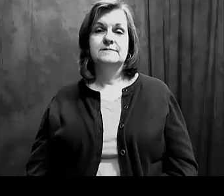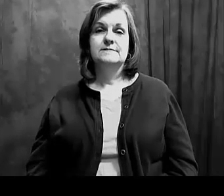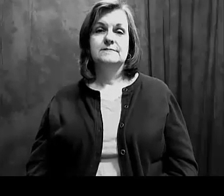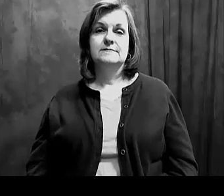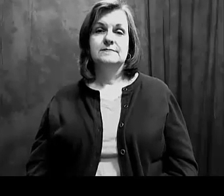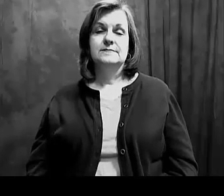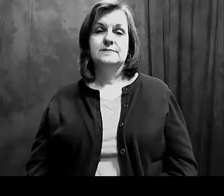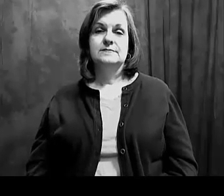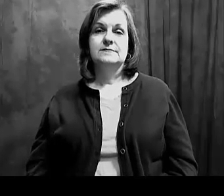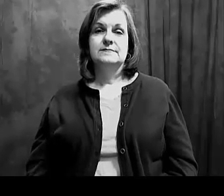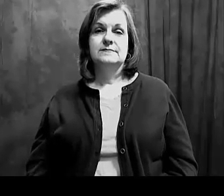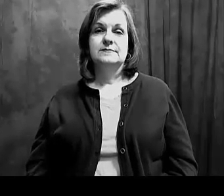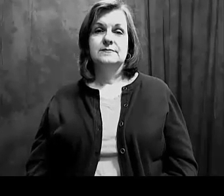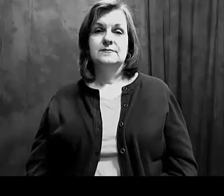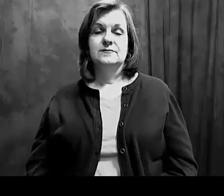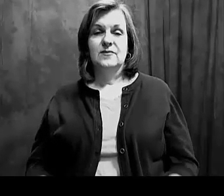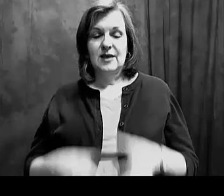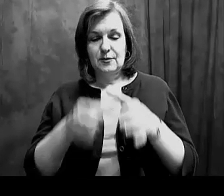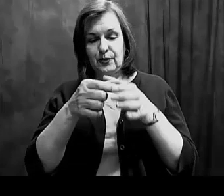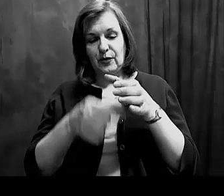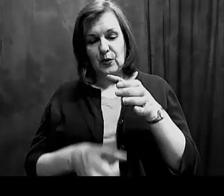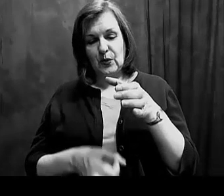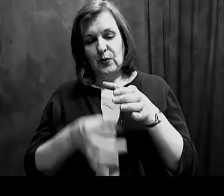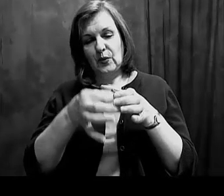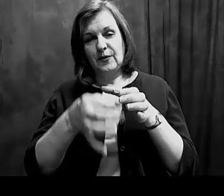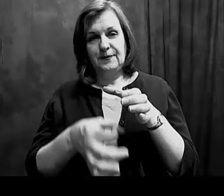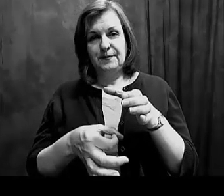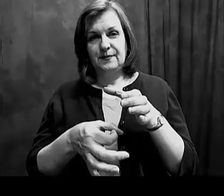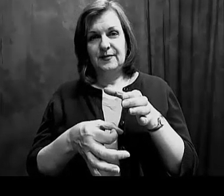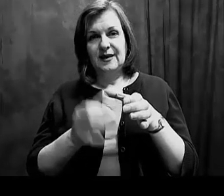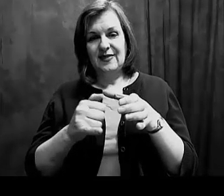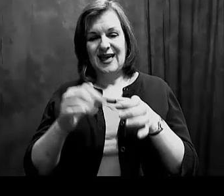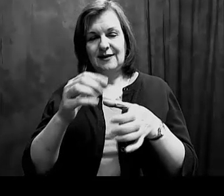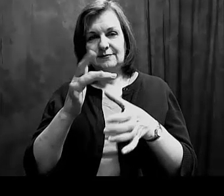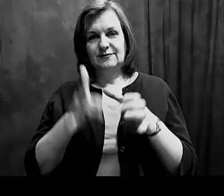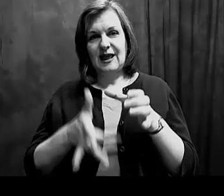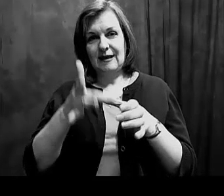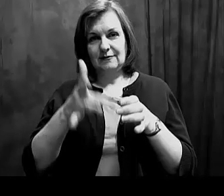and this section is actually going to be surrounded